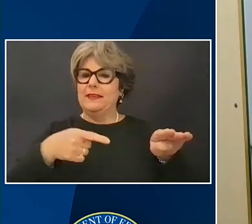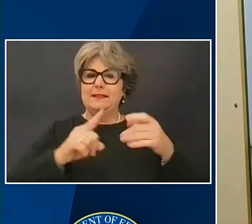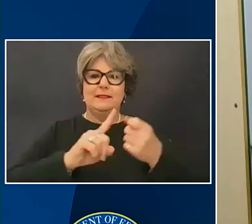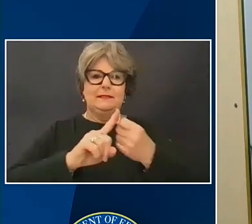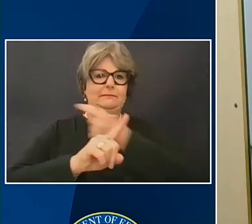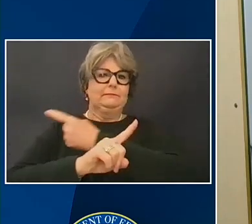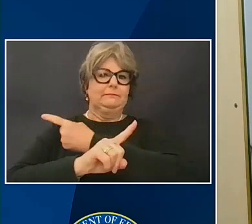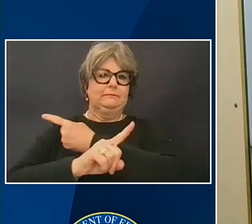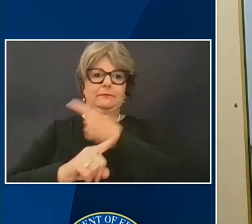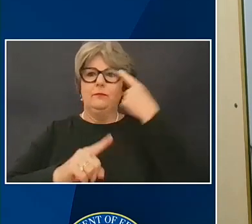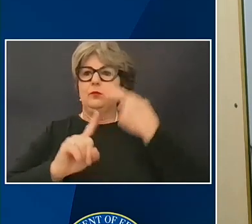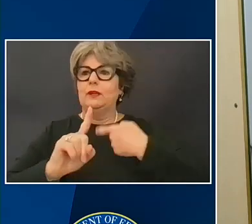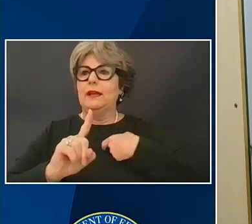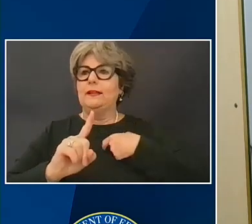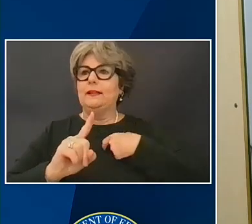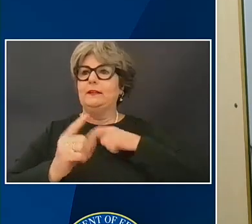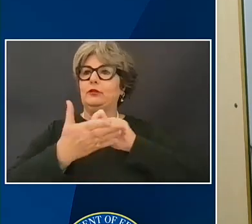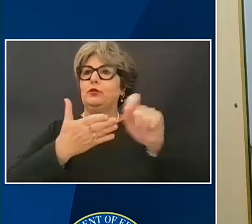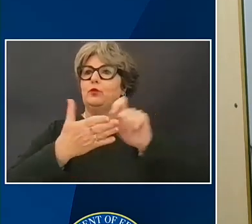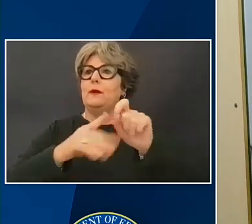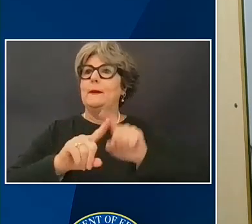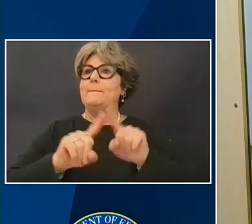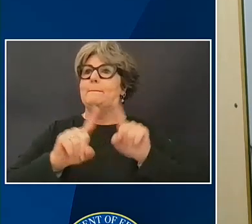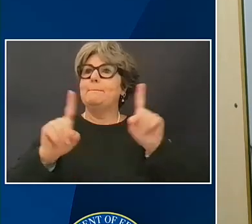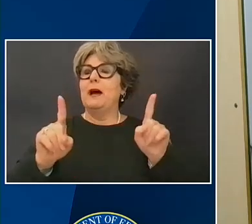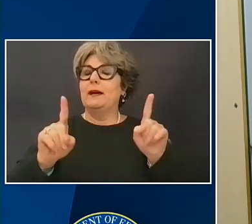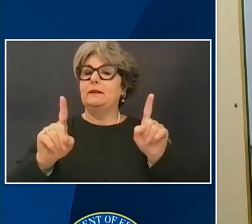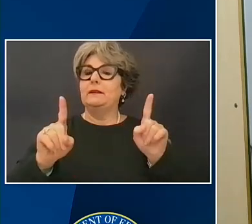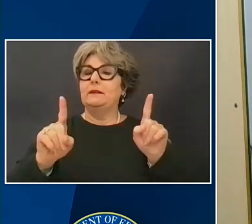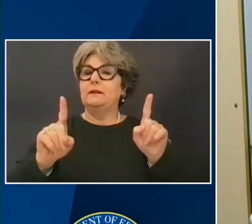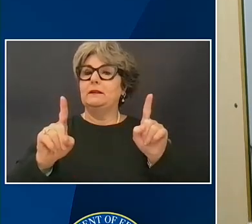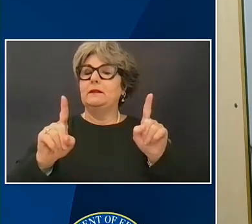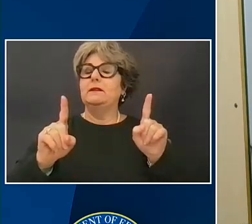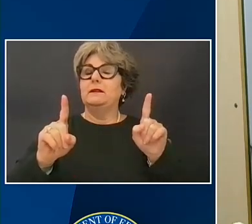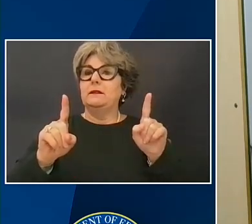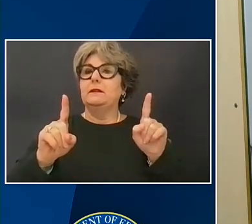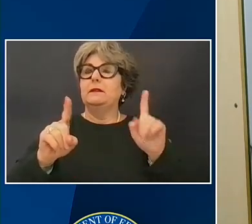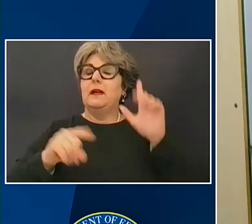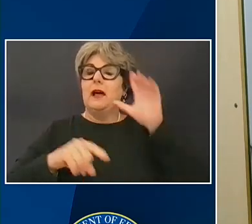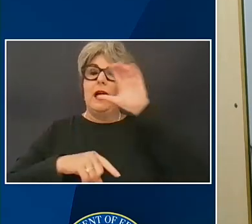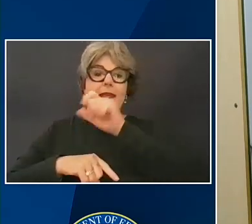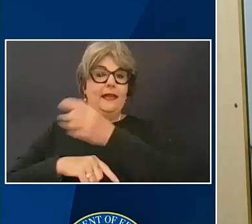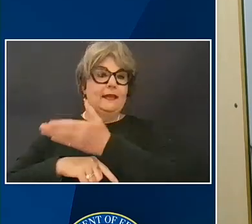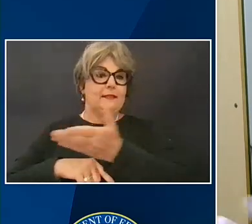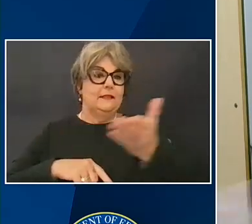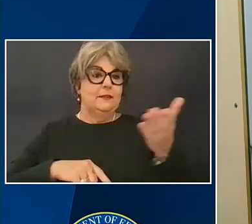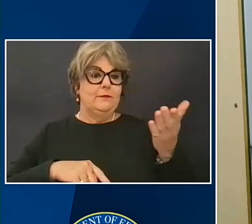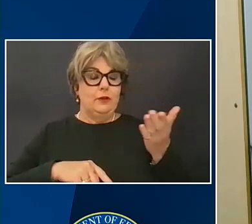construction. But I guess, you know, putting that aside, I guess if you guys are already making changes to this